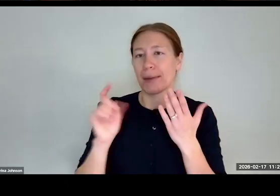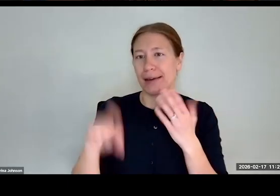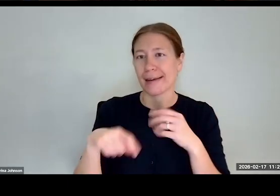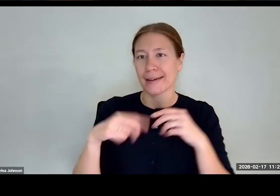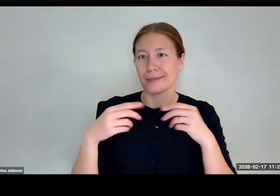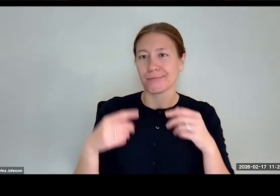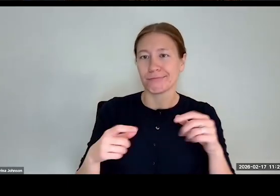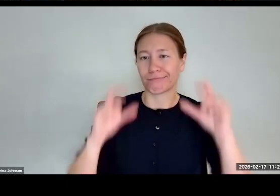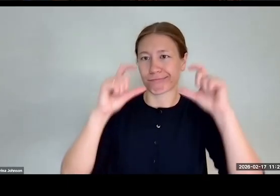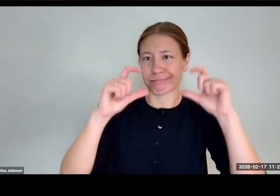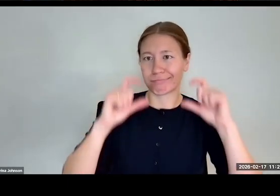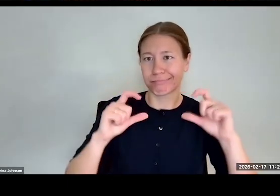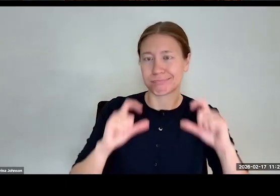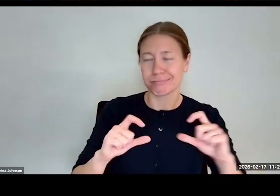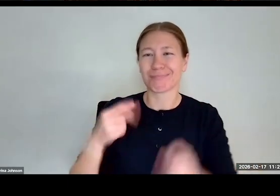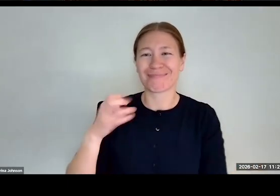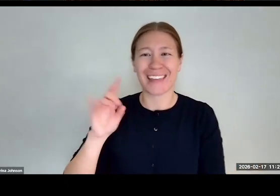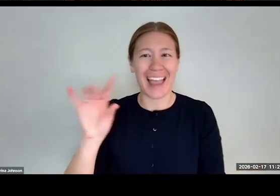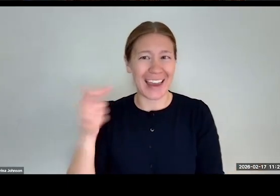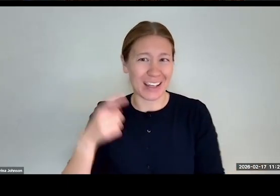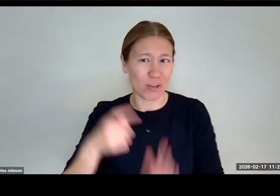or text indicators to break those up visually on the slide.